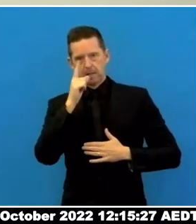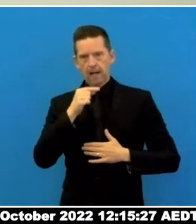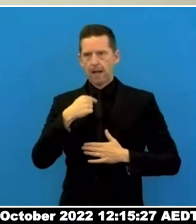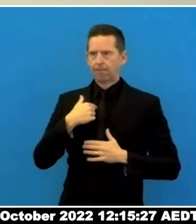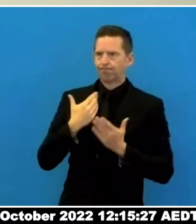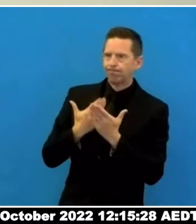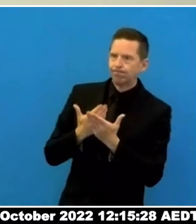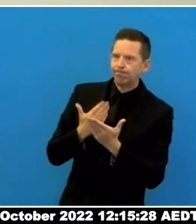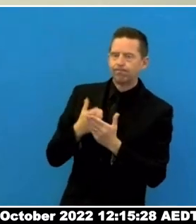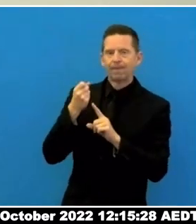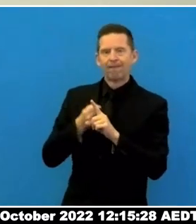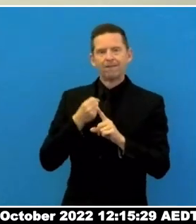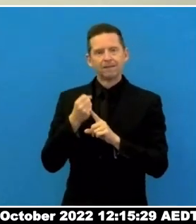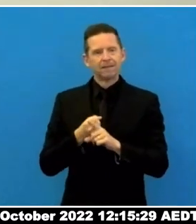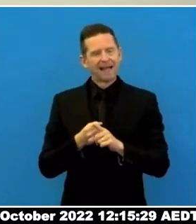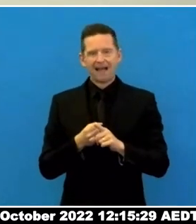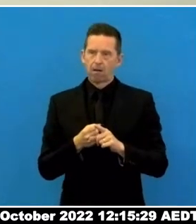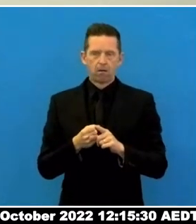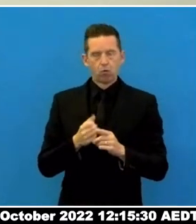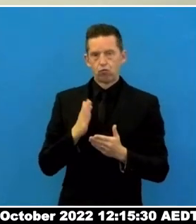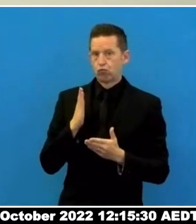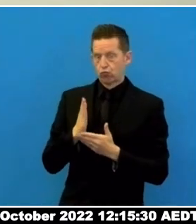and it is certainly an excellent ideal.